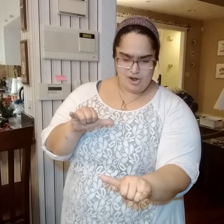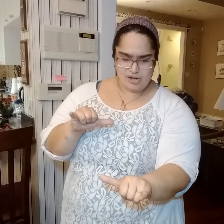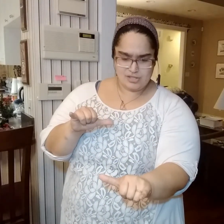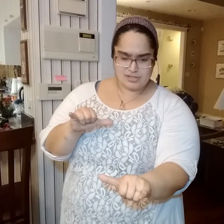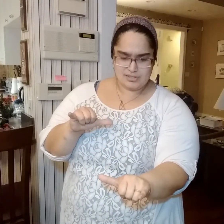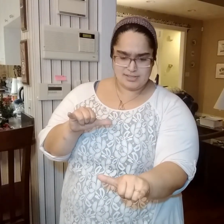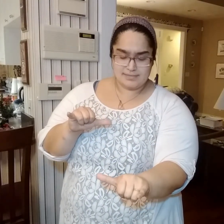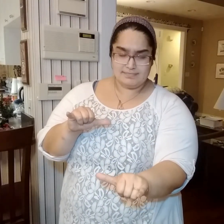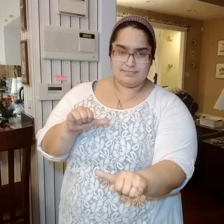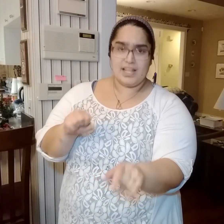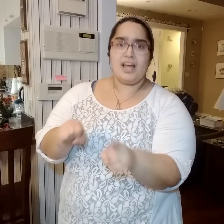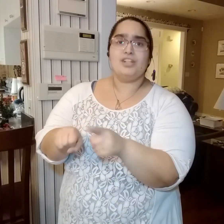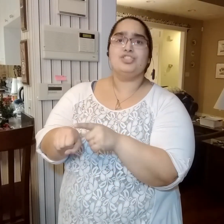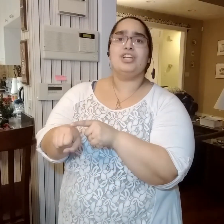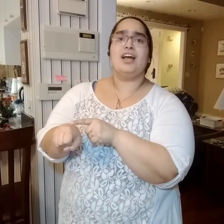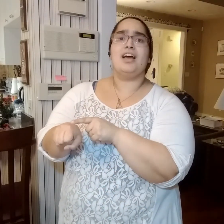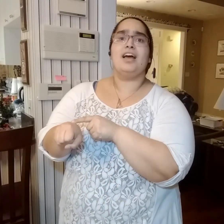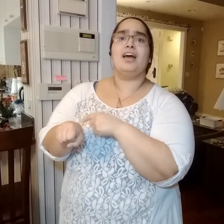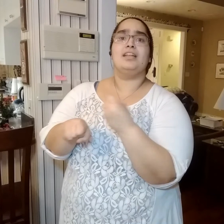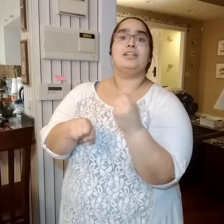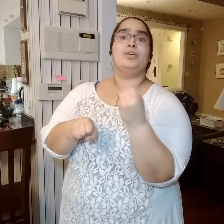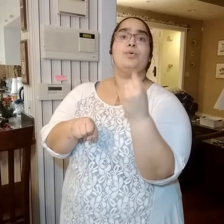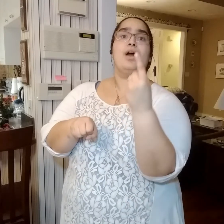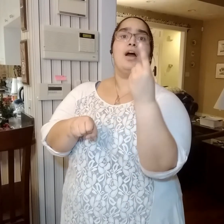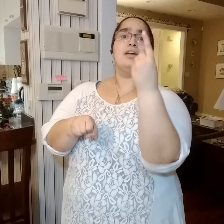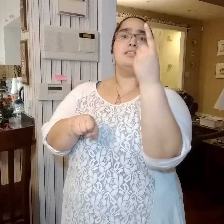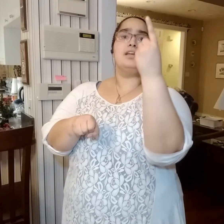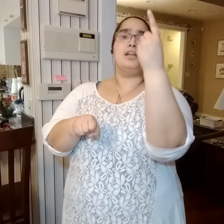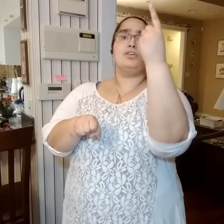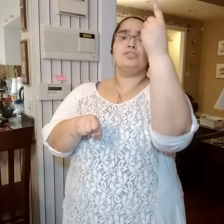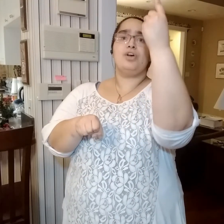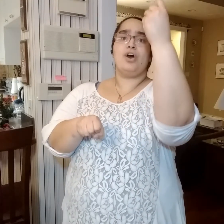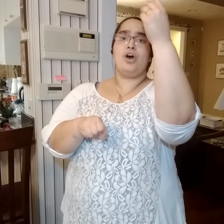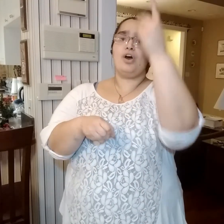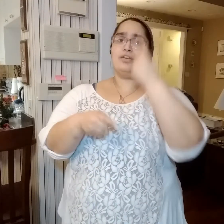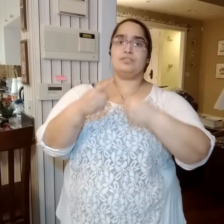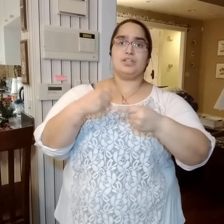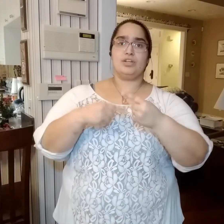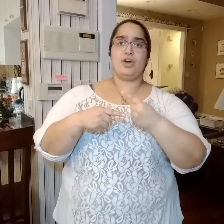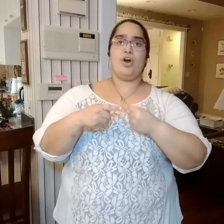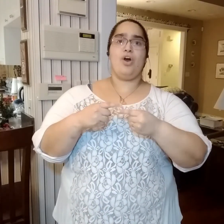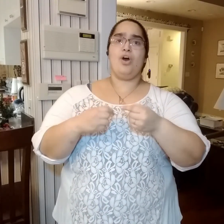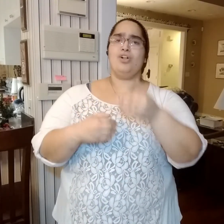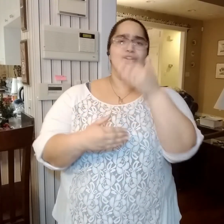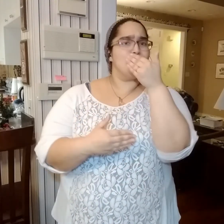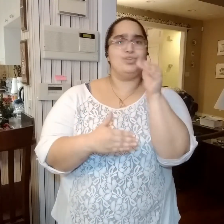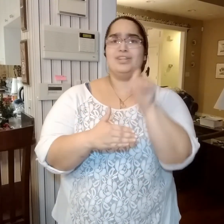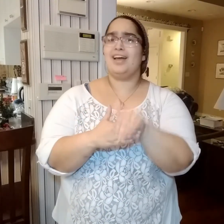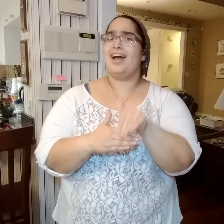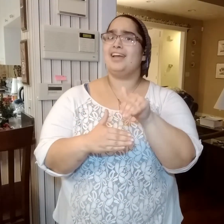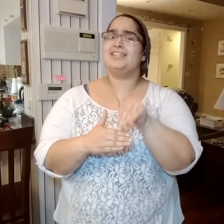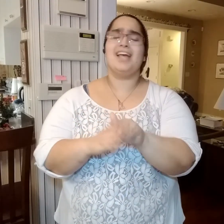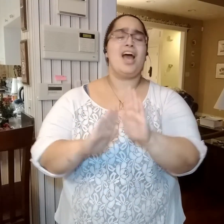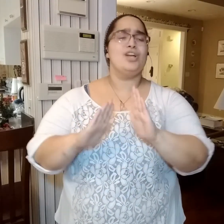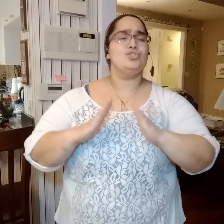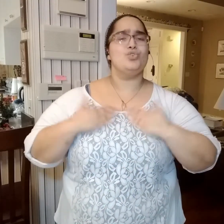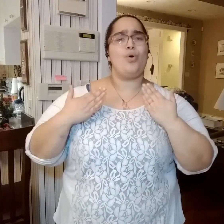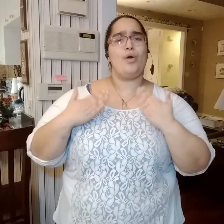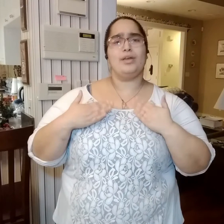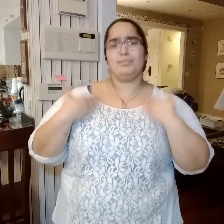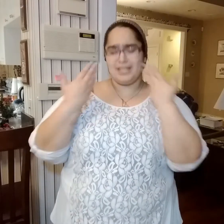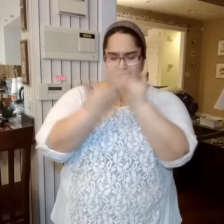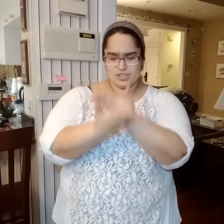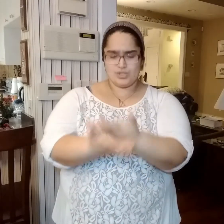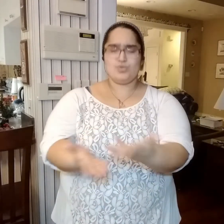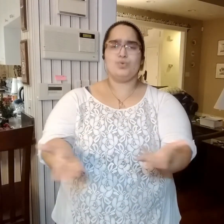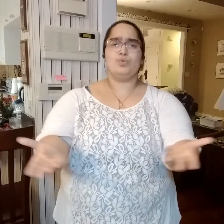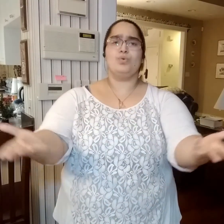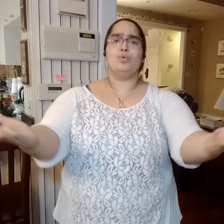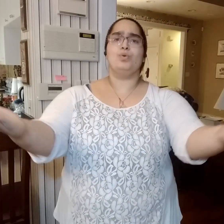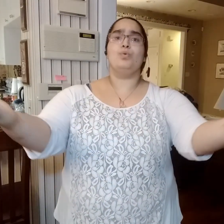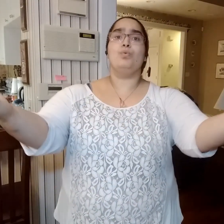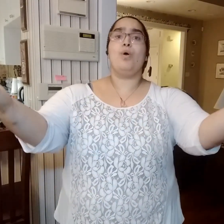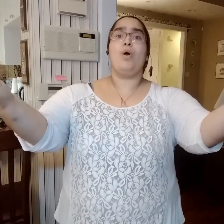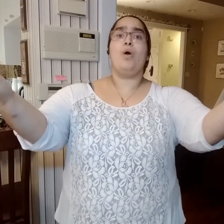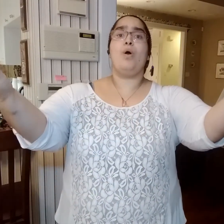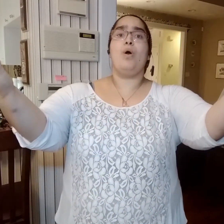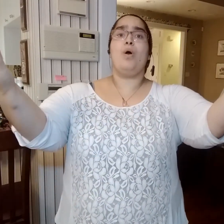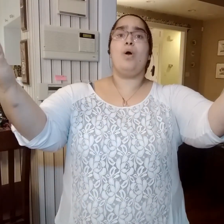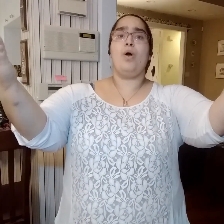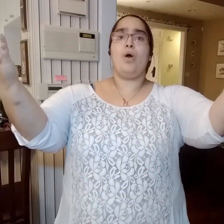I'll gently rise and I'll softly call, Good night and joy be to you all.